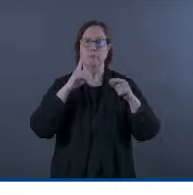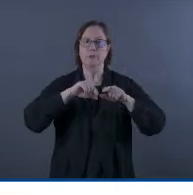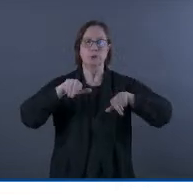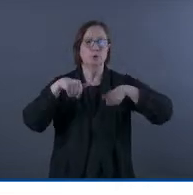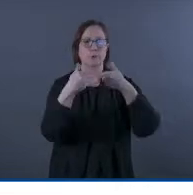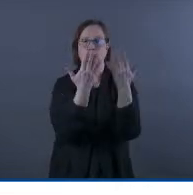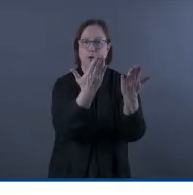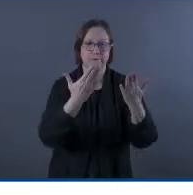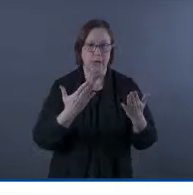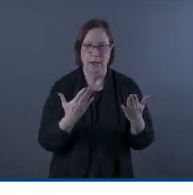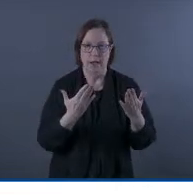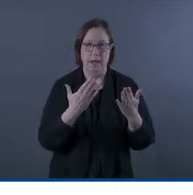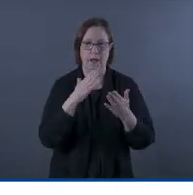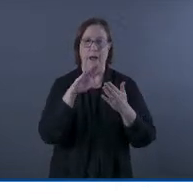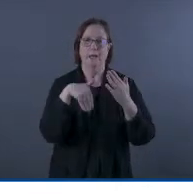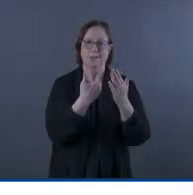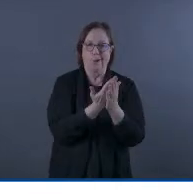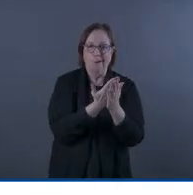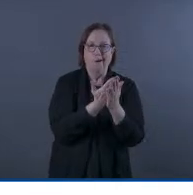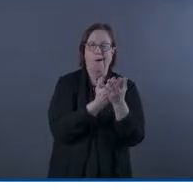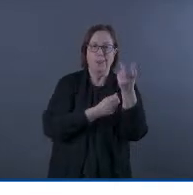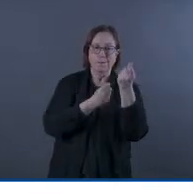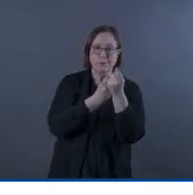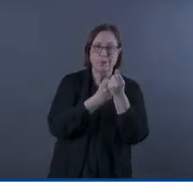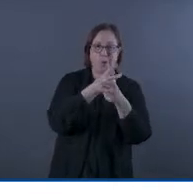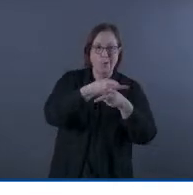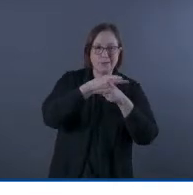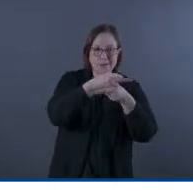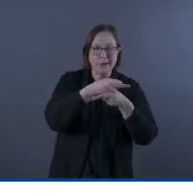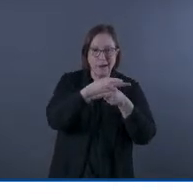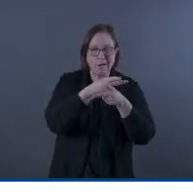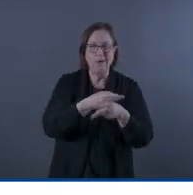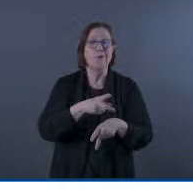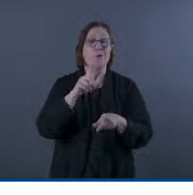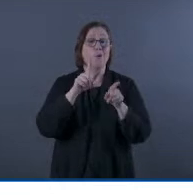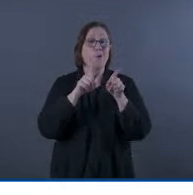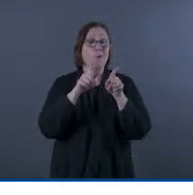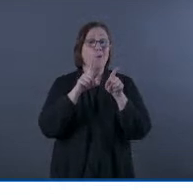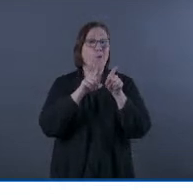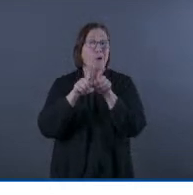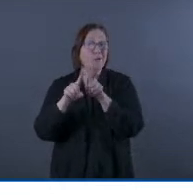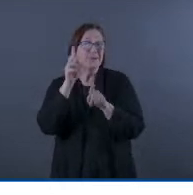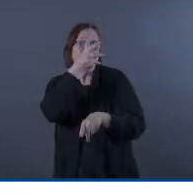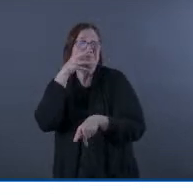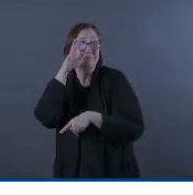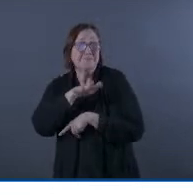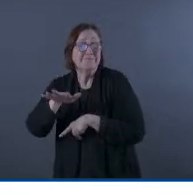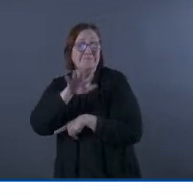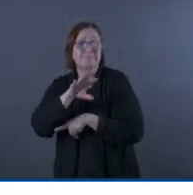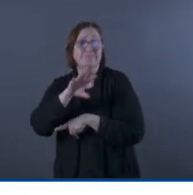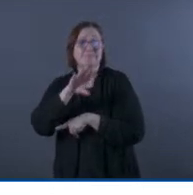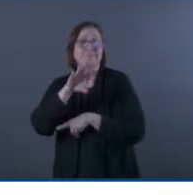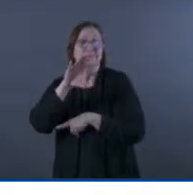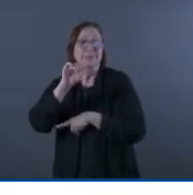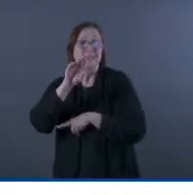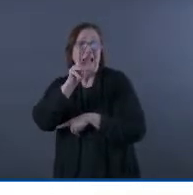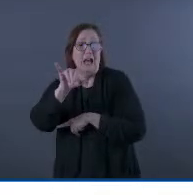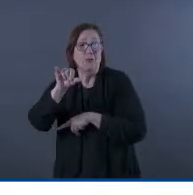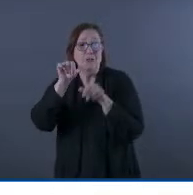who either have providers that aren't vaccine providers or do not have a primary care provider in there, in this community.